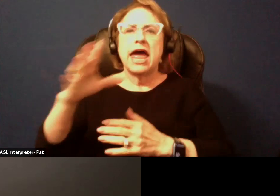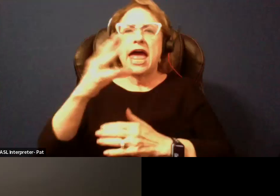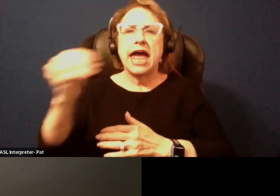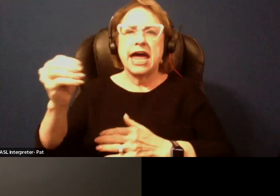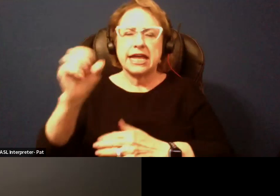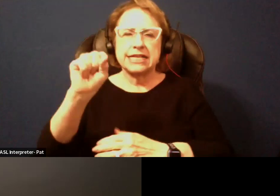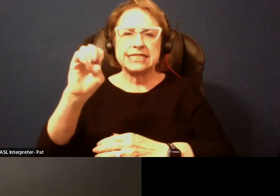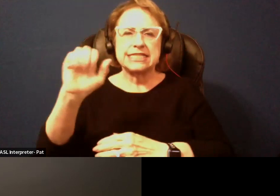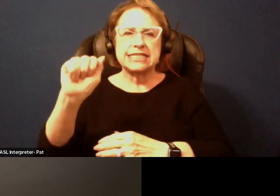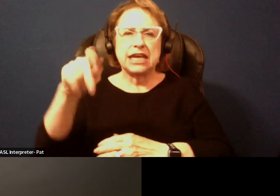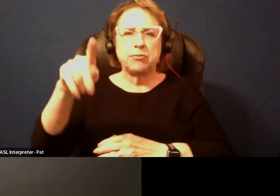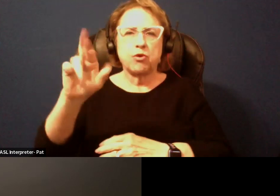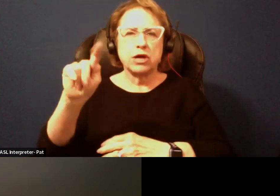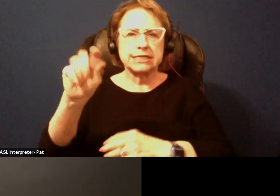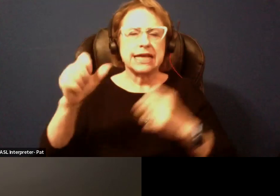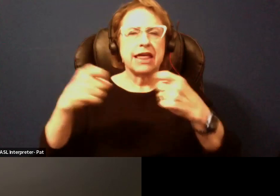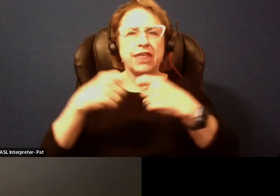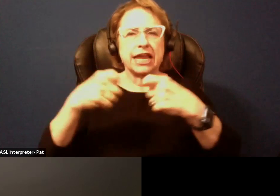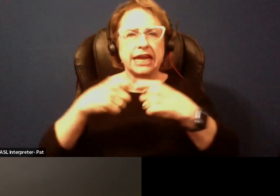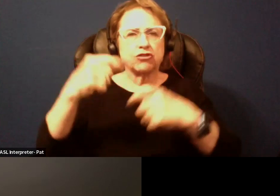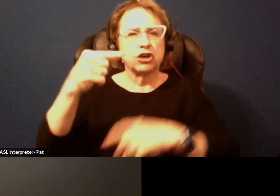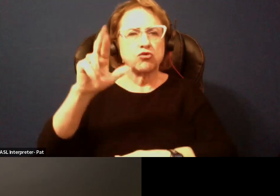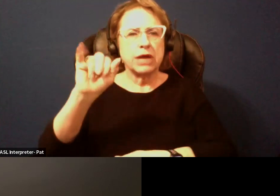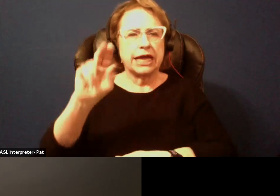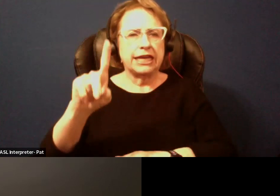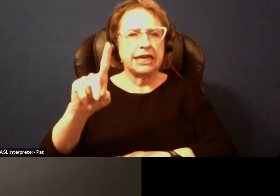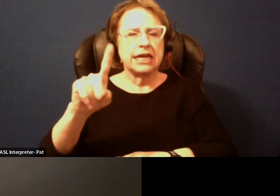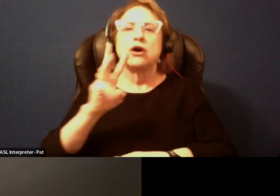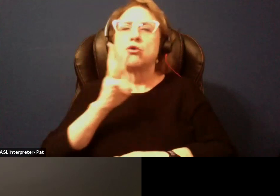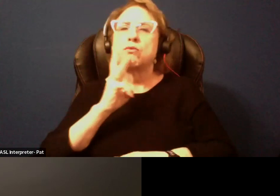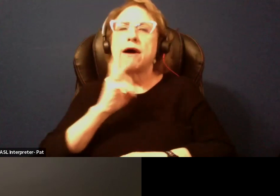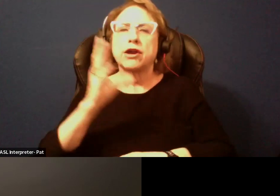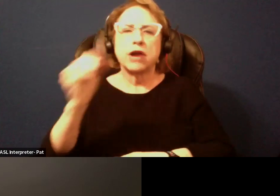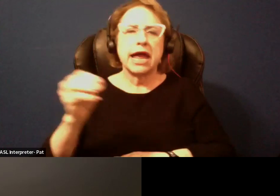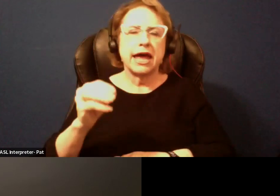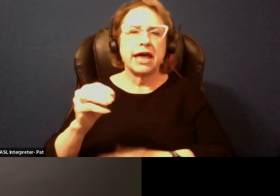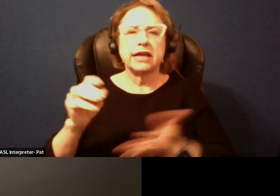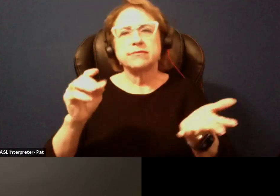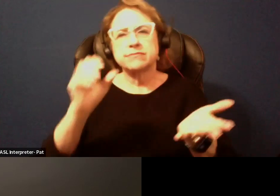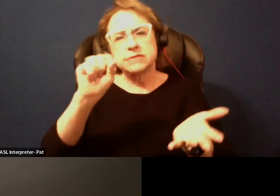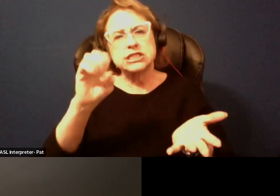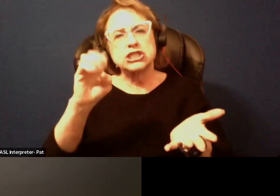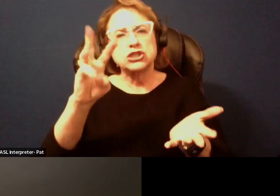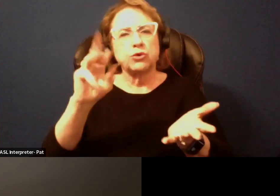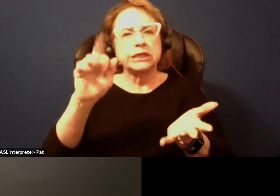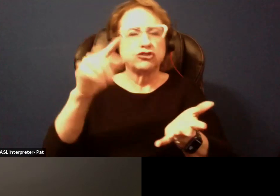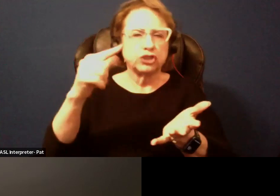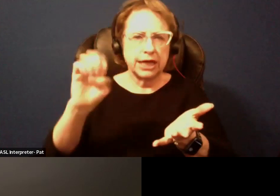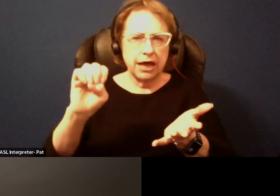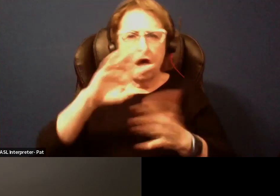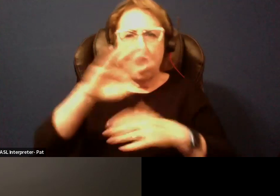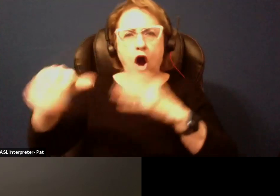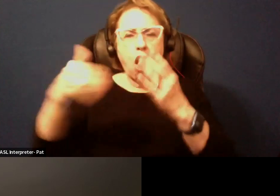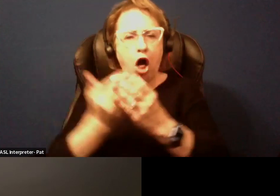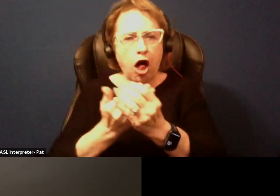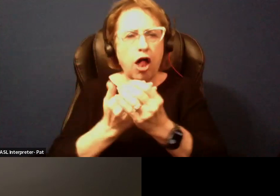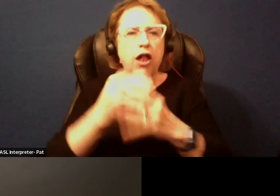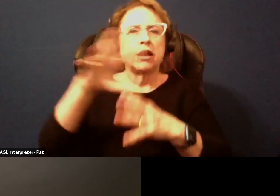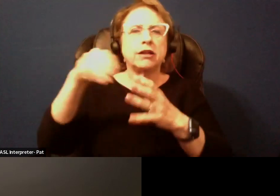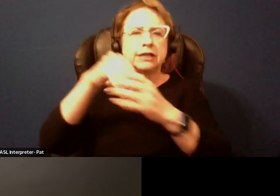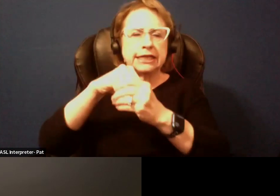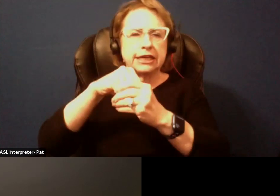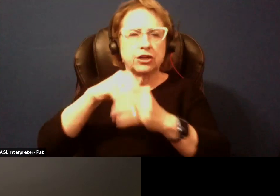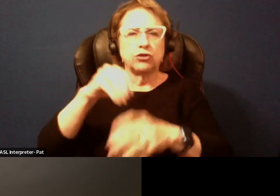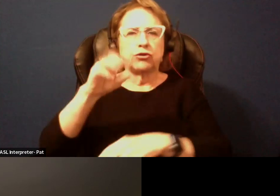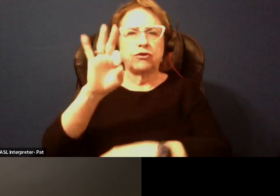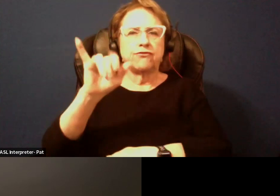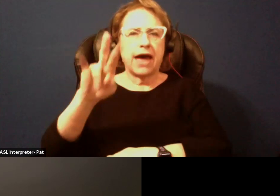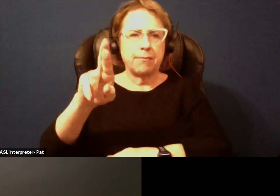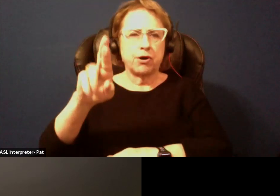Water and waste water. All of these involved fiber optics and the FOA right now is busier than a one